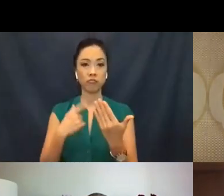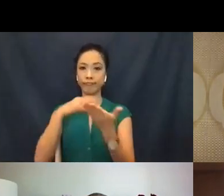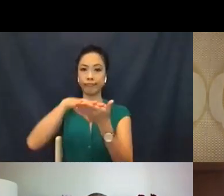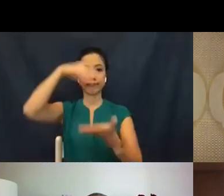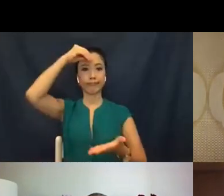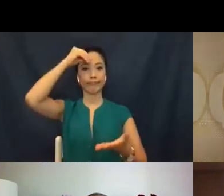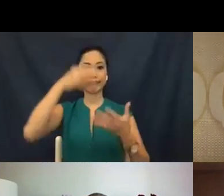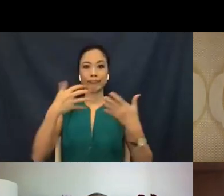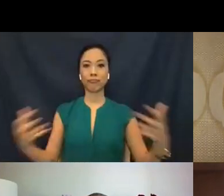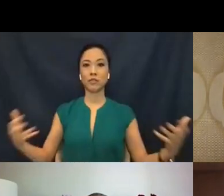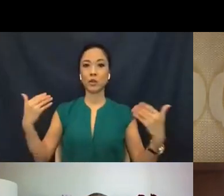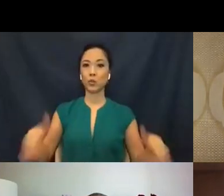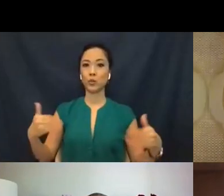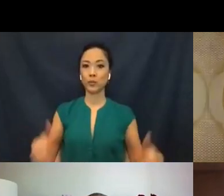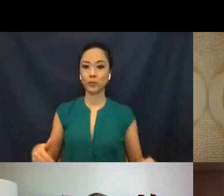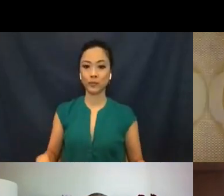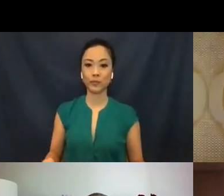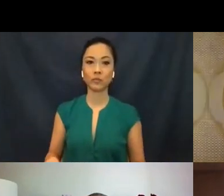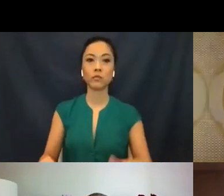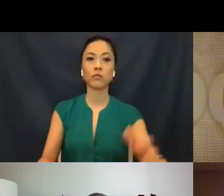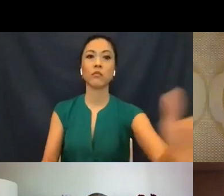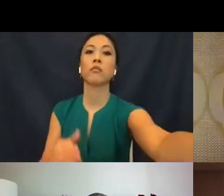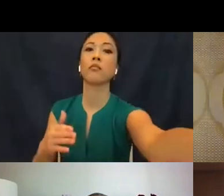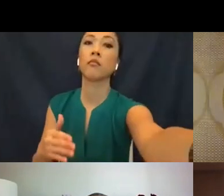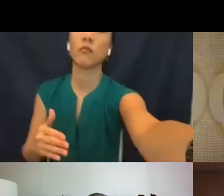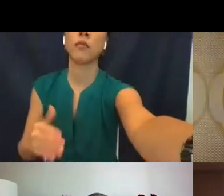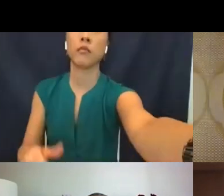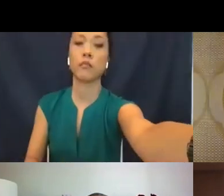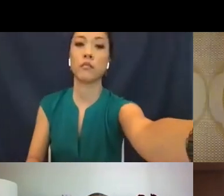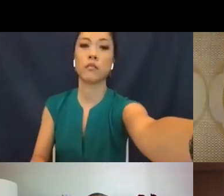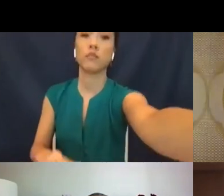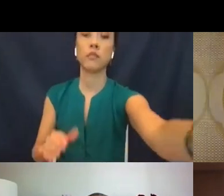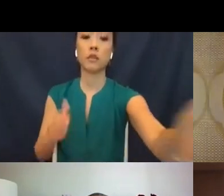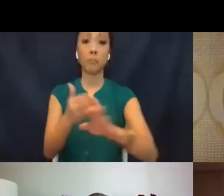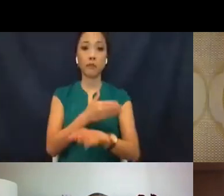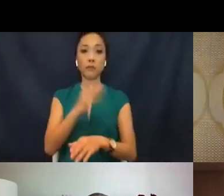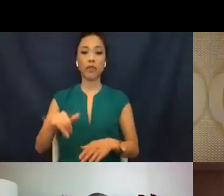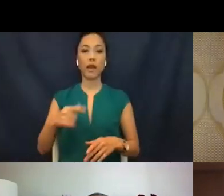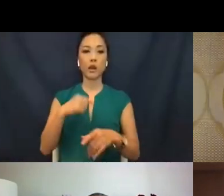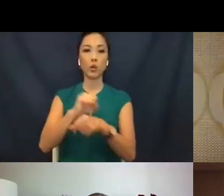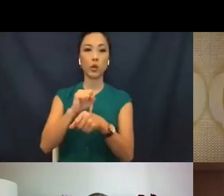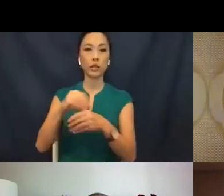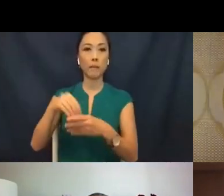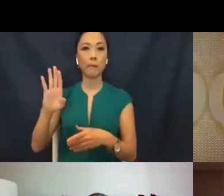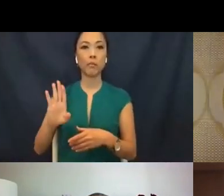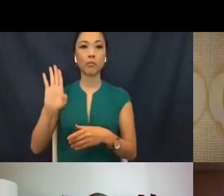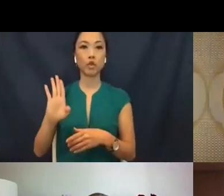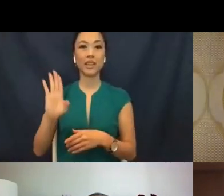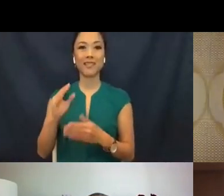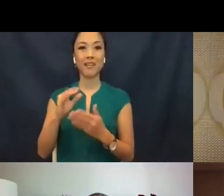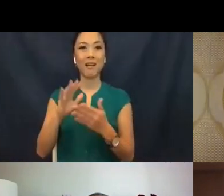and before that, I was at the Brooklyn academy of music and this September marks 26 years